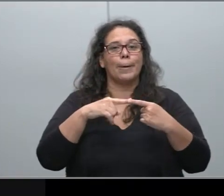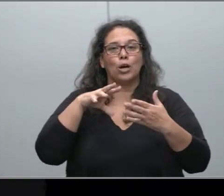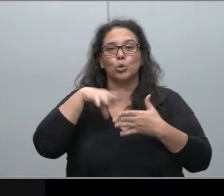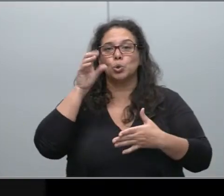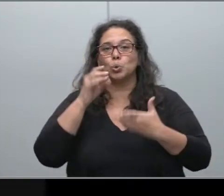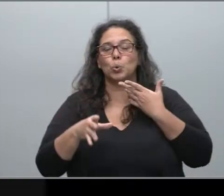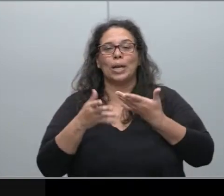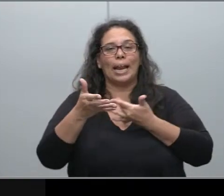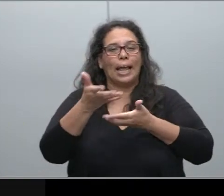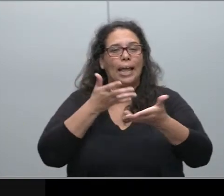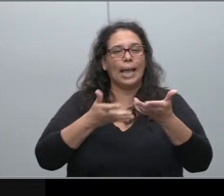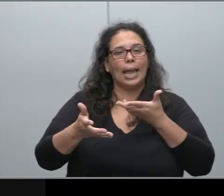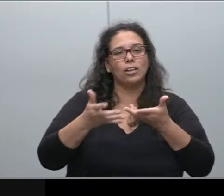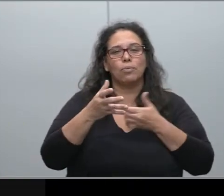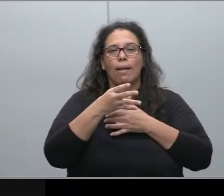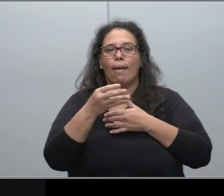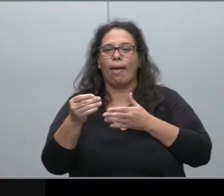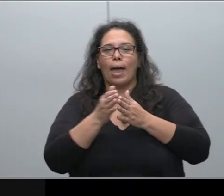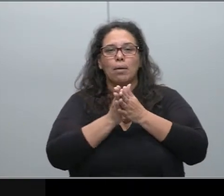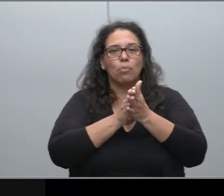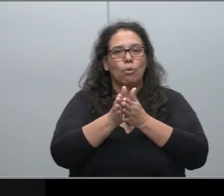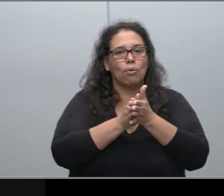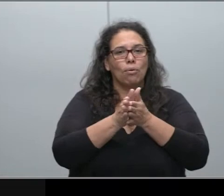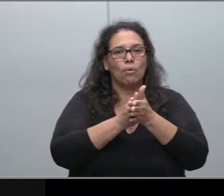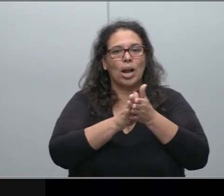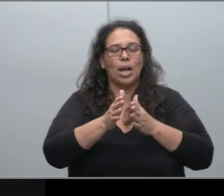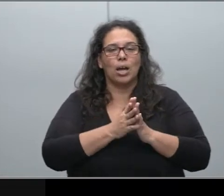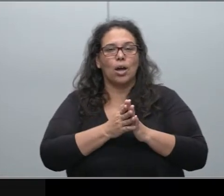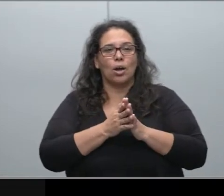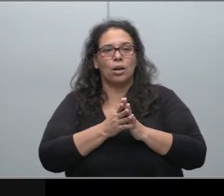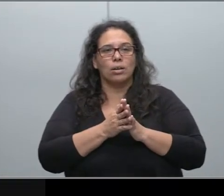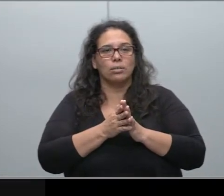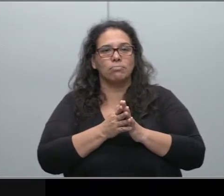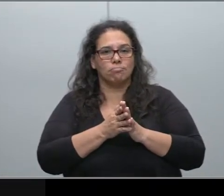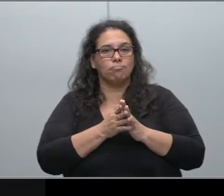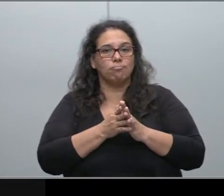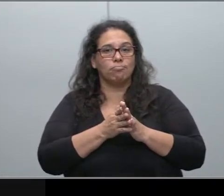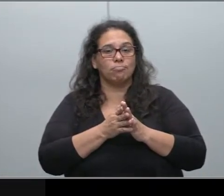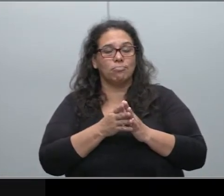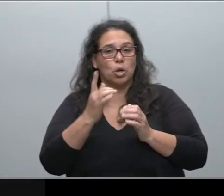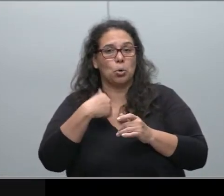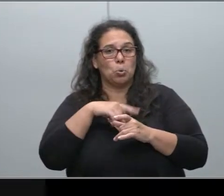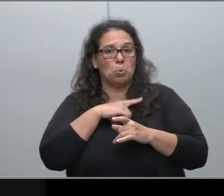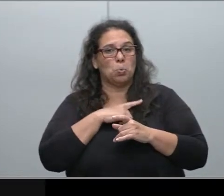That's great. As Dr. Salazar has said multiple times, just so everybody knows, we are gonna record that data as well so that can be analyzed.